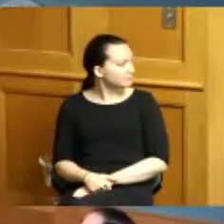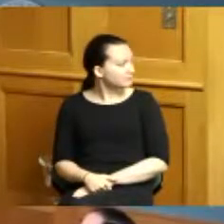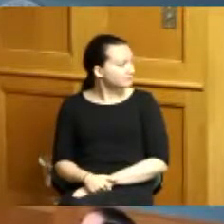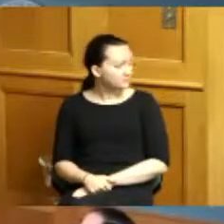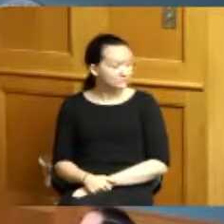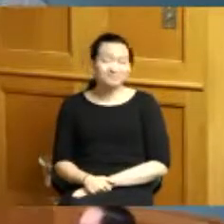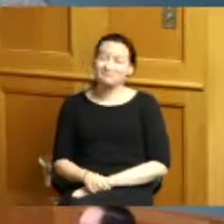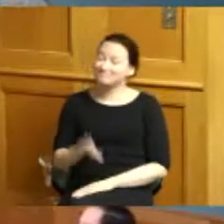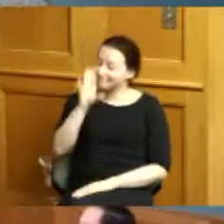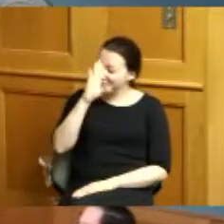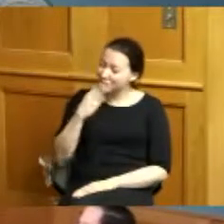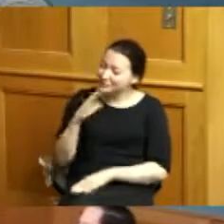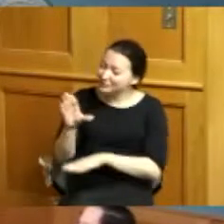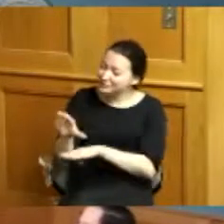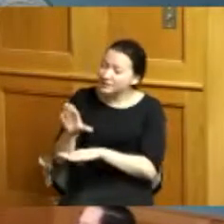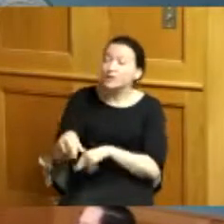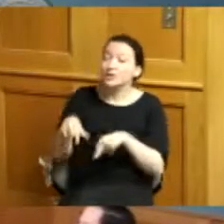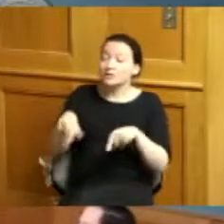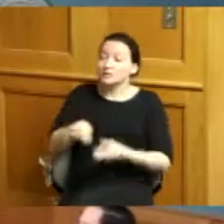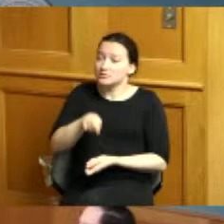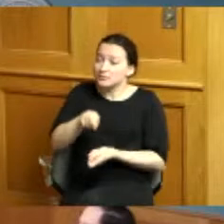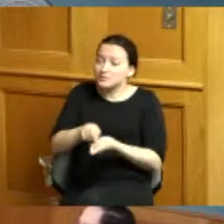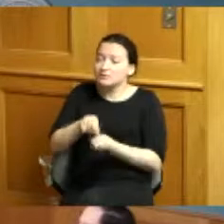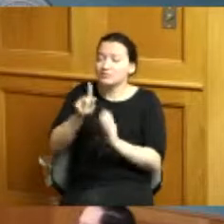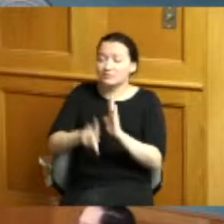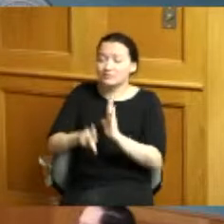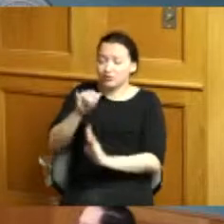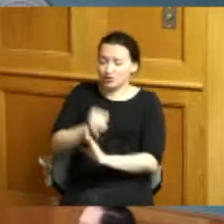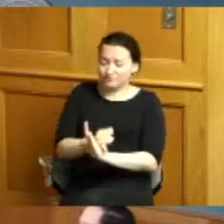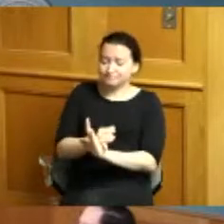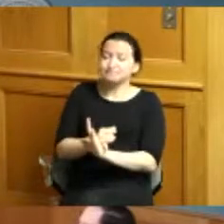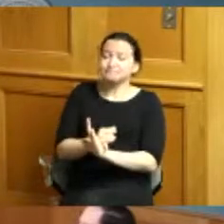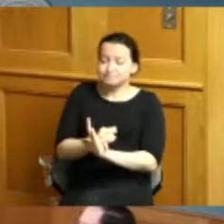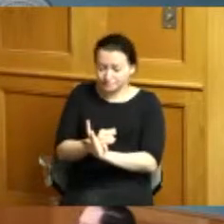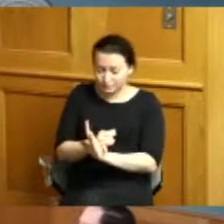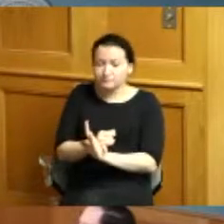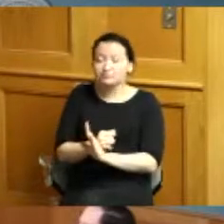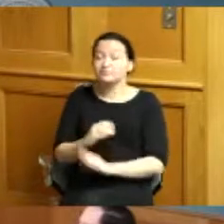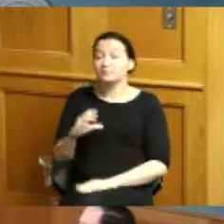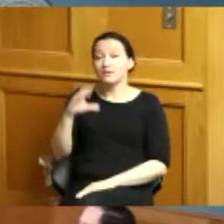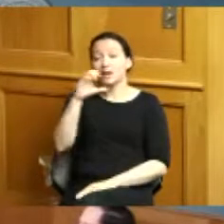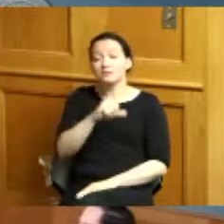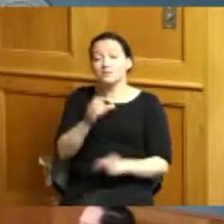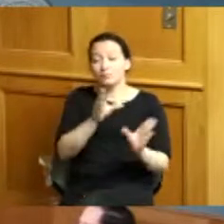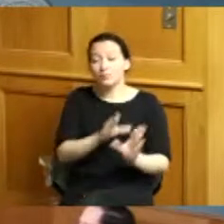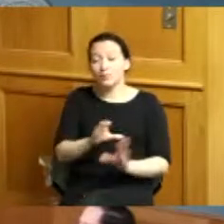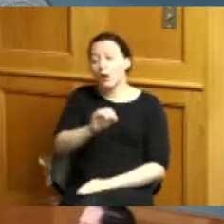good afternoon for this specific Pro specific project the estimate was prepared in October